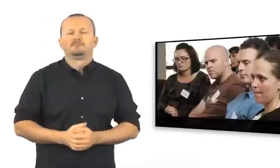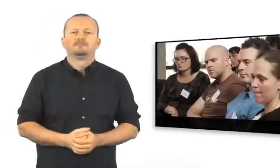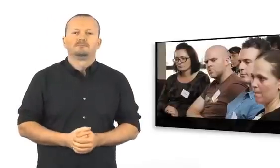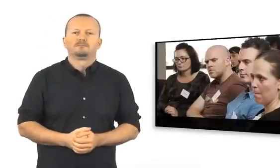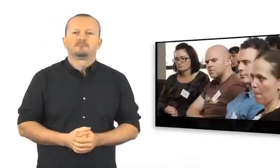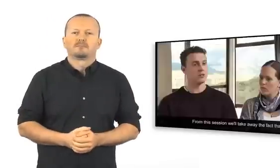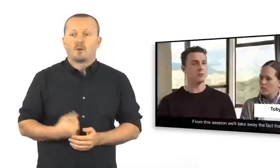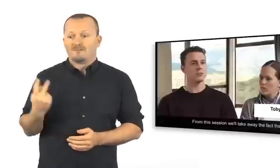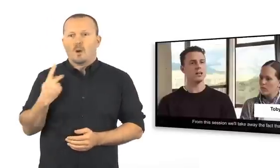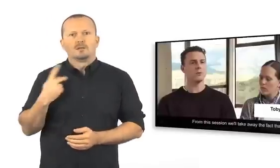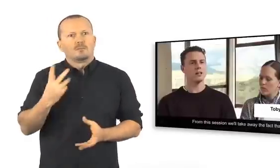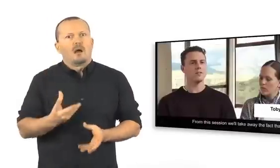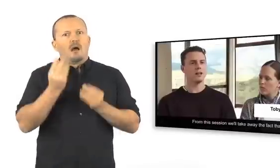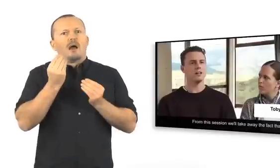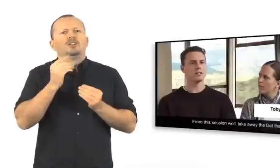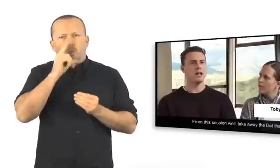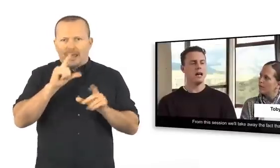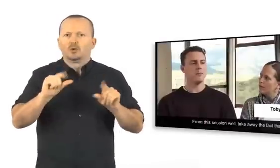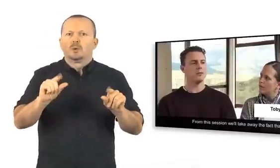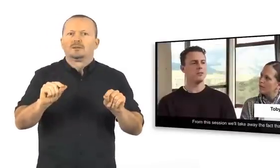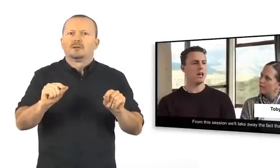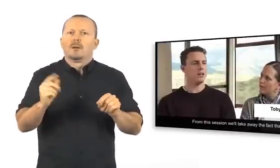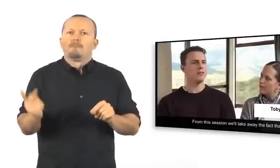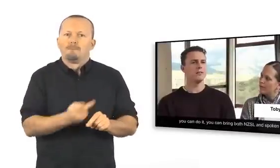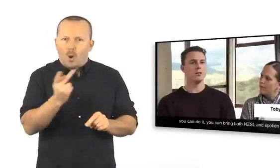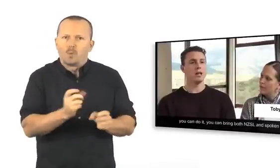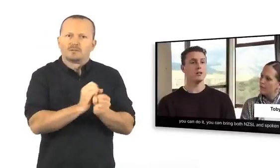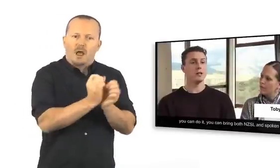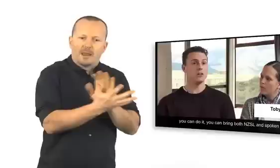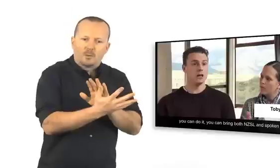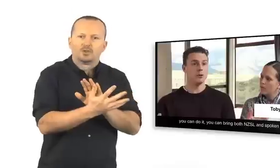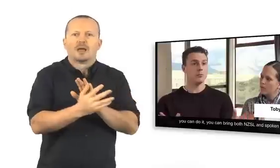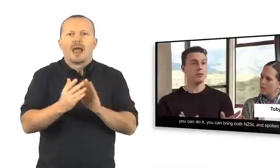Toby: From this session we’ll take away the fact that you can do it. You can bring